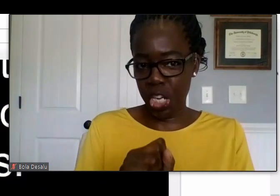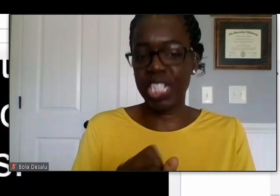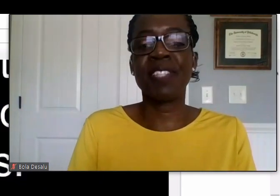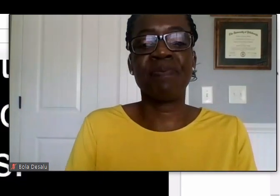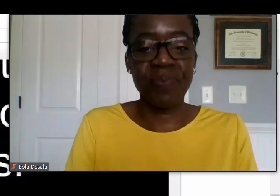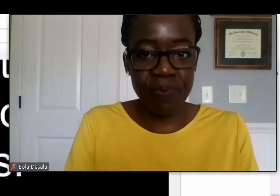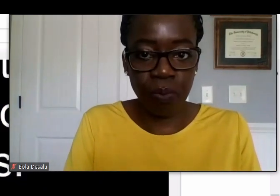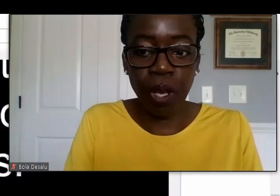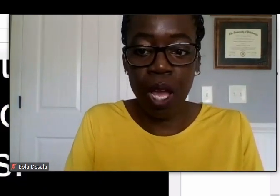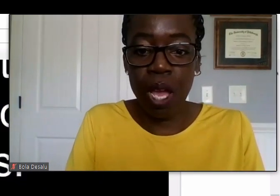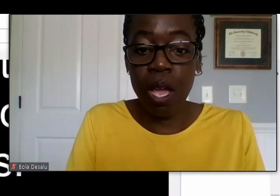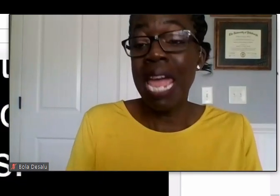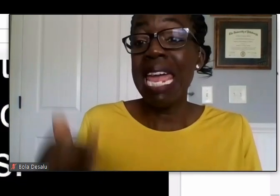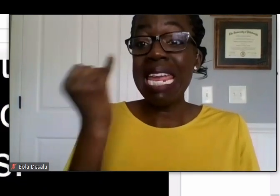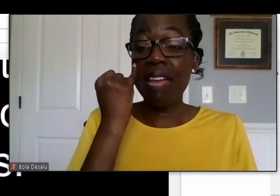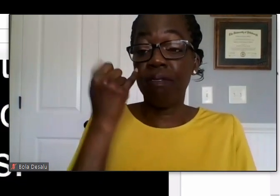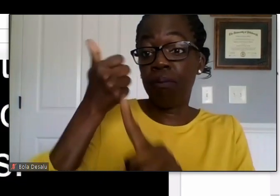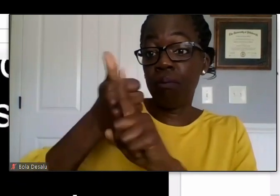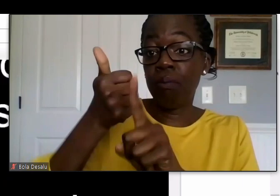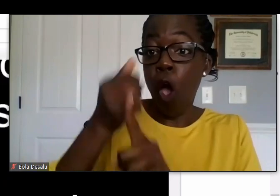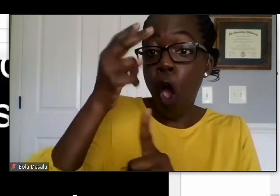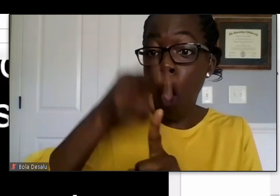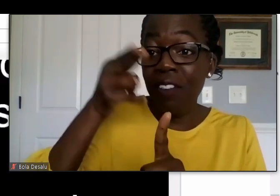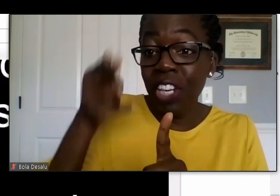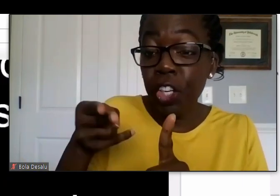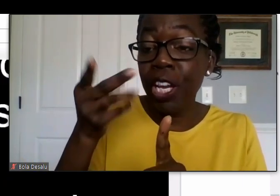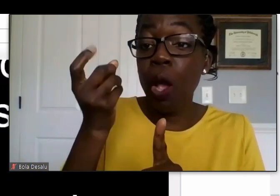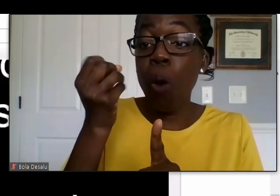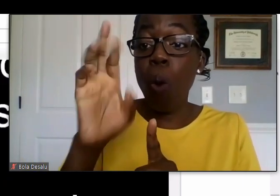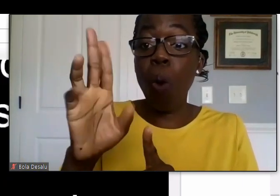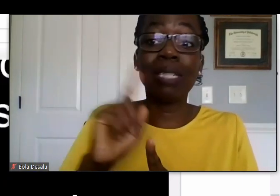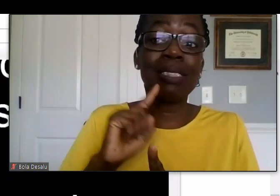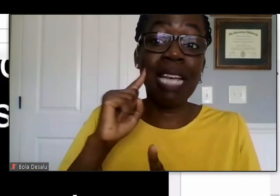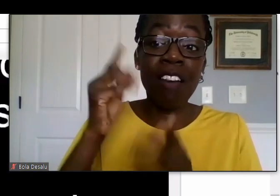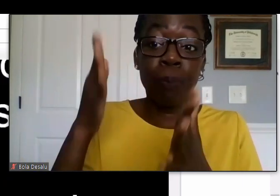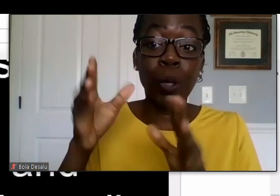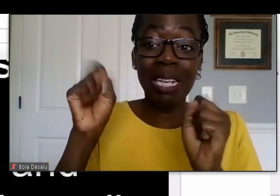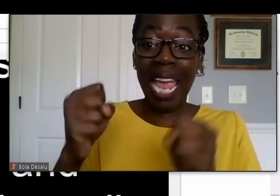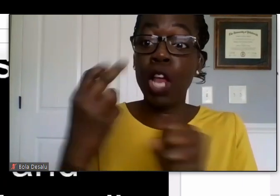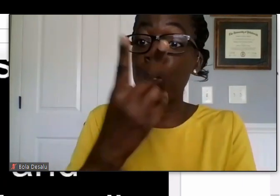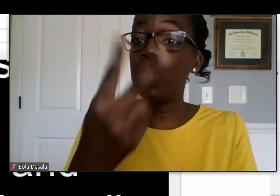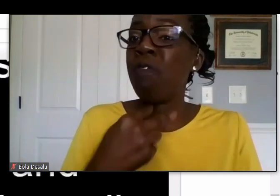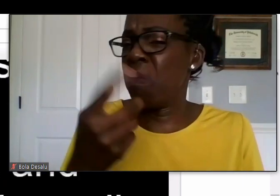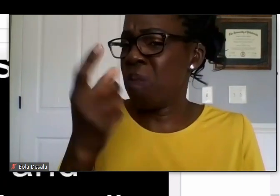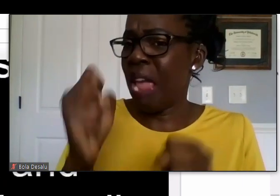And that's how it typically works. Now if you're hard of hearing or deaf person